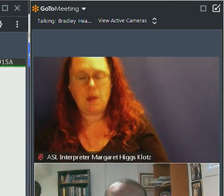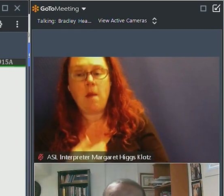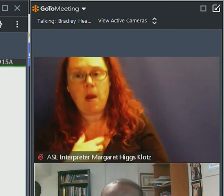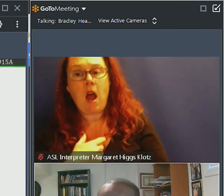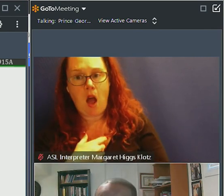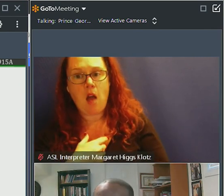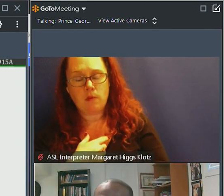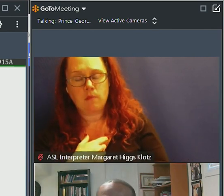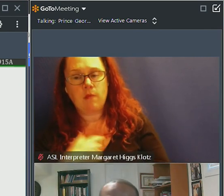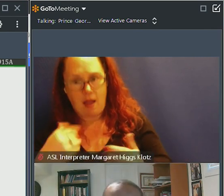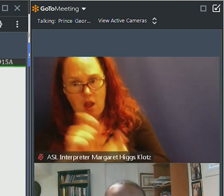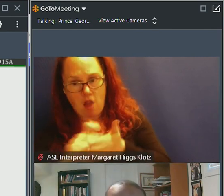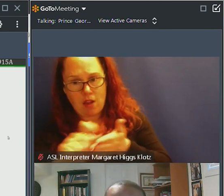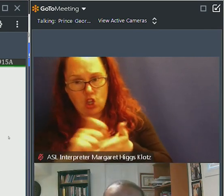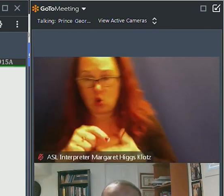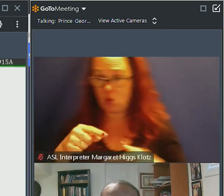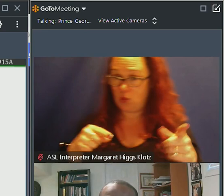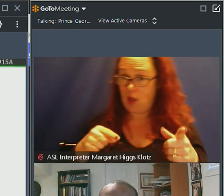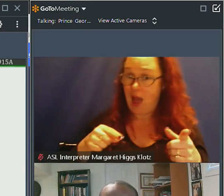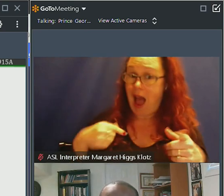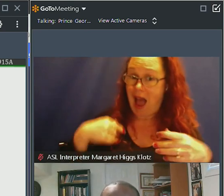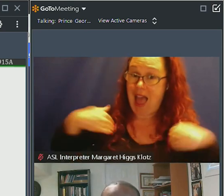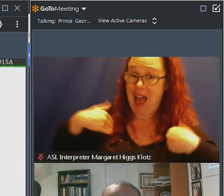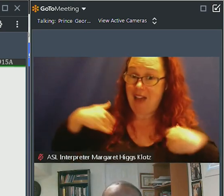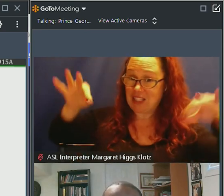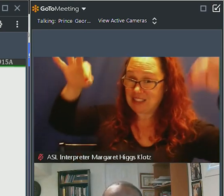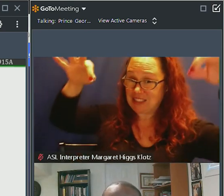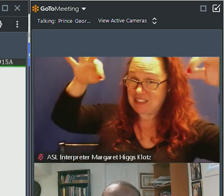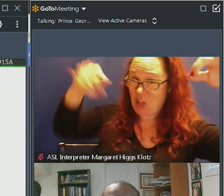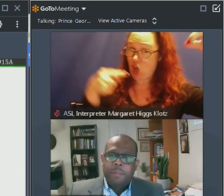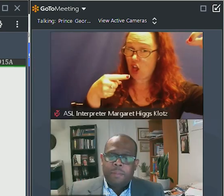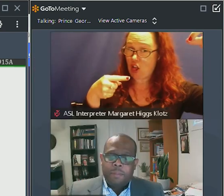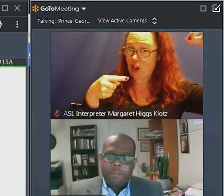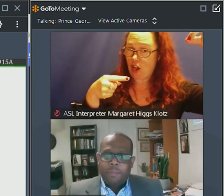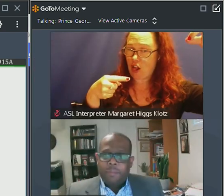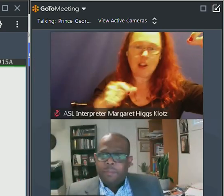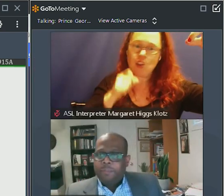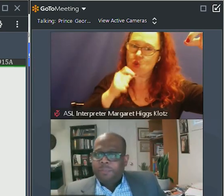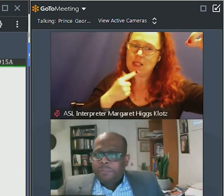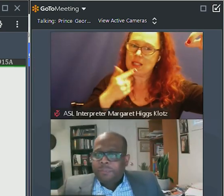So here's your written correspondence? I don't know if the camera can see it and yesterday, and then you didn't submit it yesterday. You submitted it before yesterday.